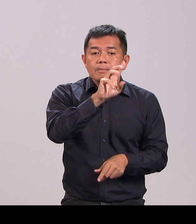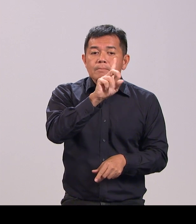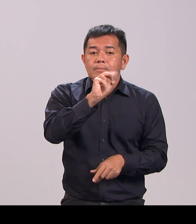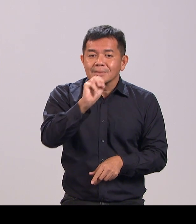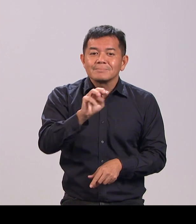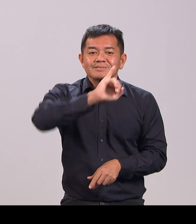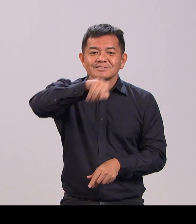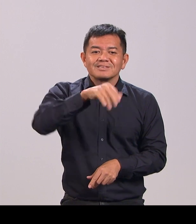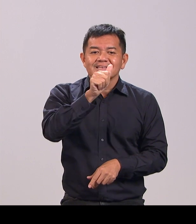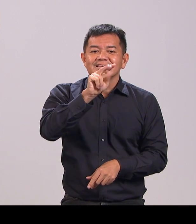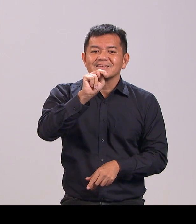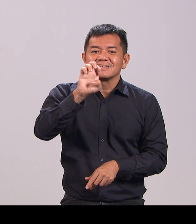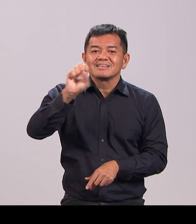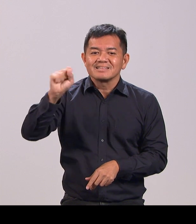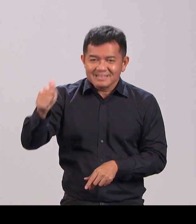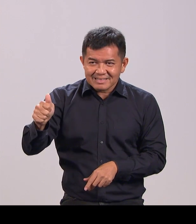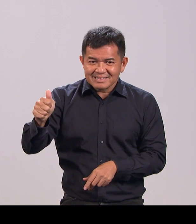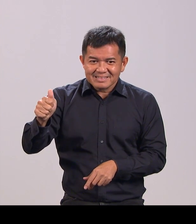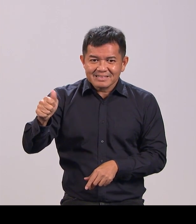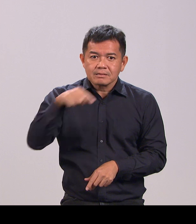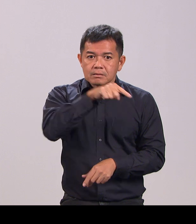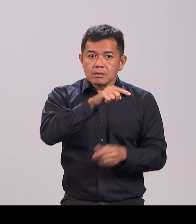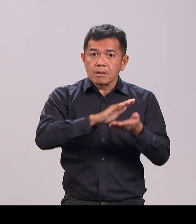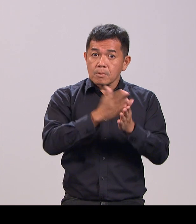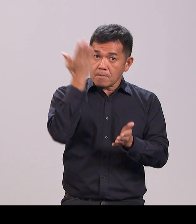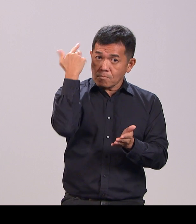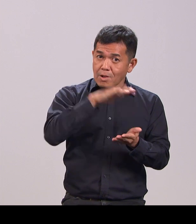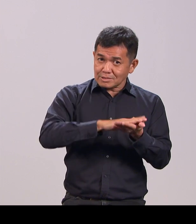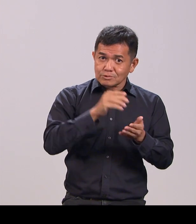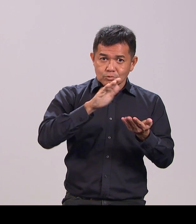She became a pre-school teacher with the PAP Community Foundation (PCF) about ten years ago.